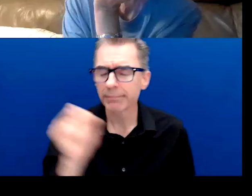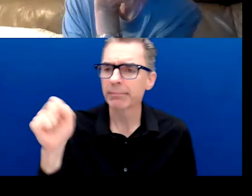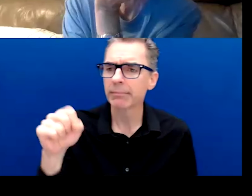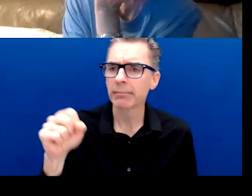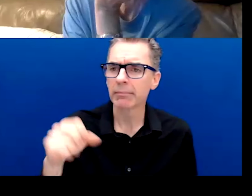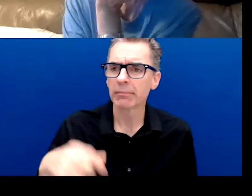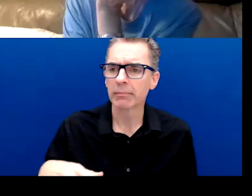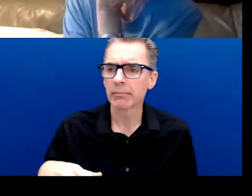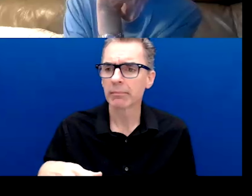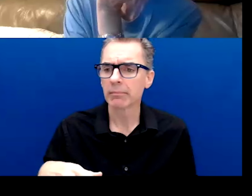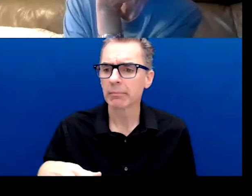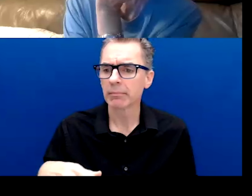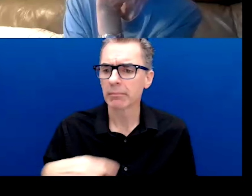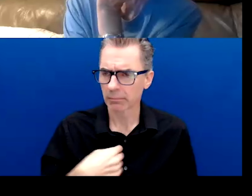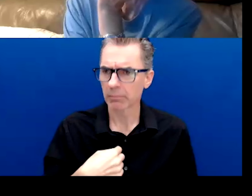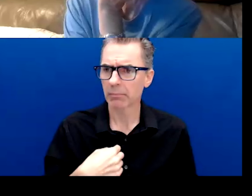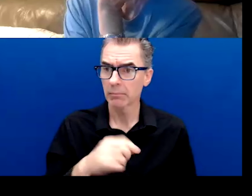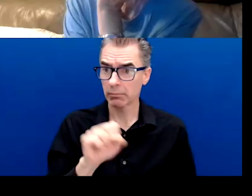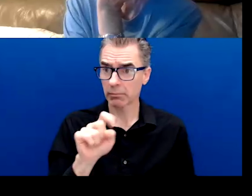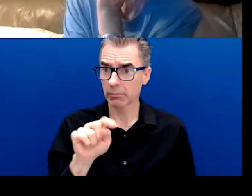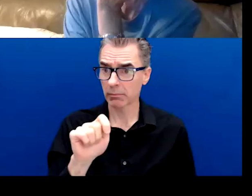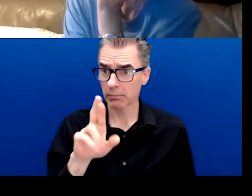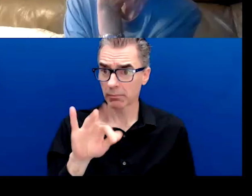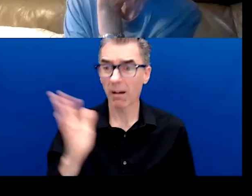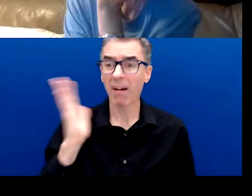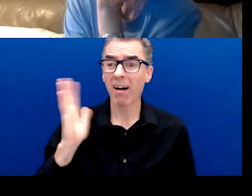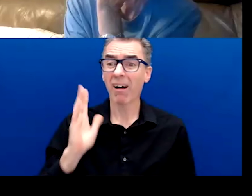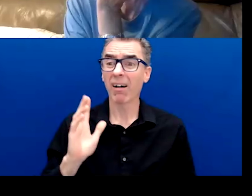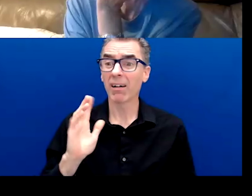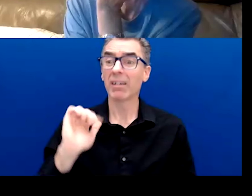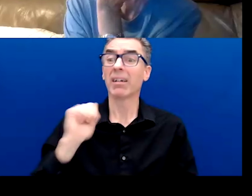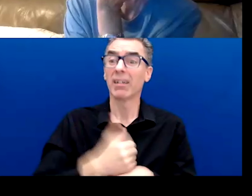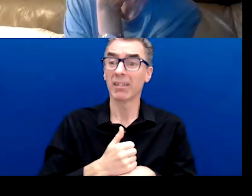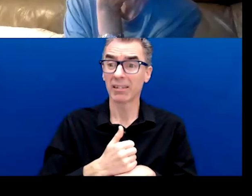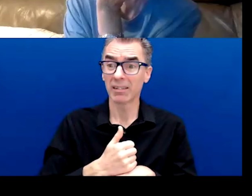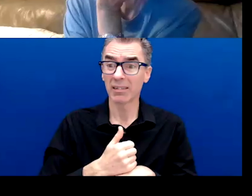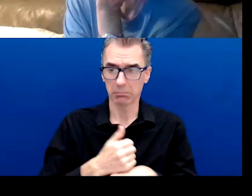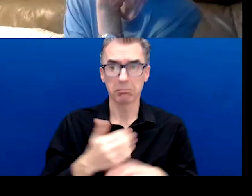You know, I been using Starfish since the inception of when I was kind of elected to start doing that for my department,